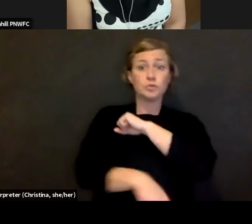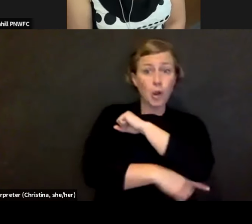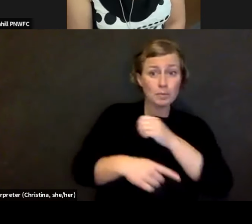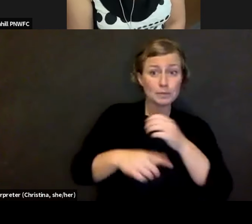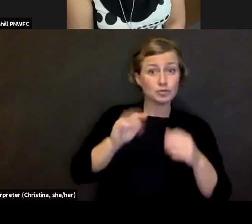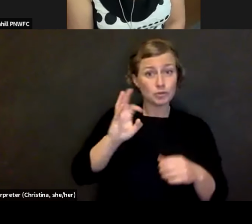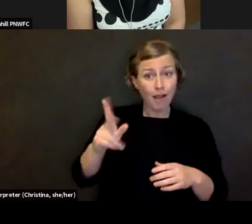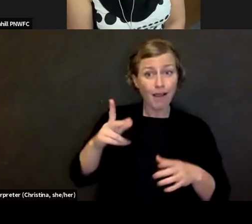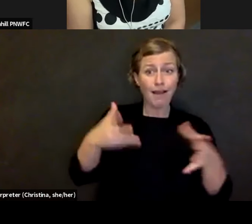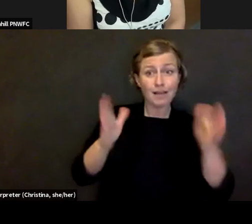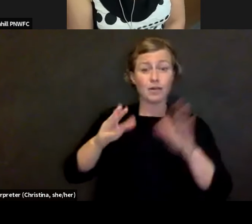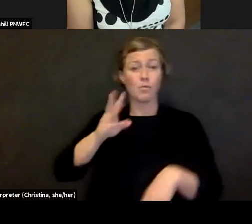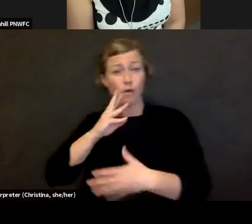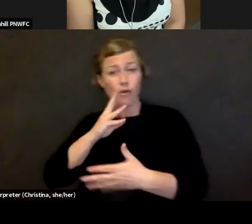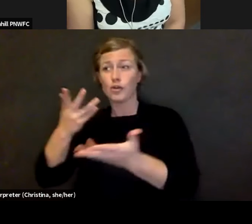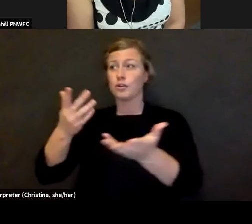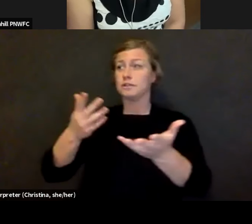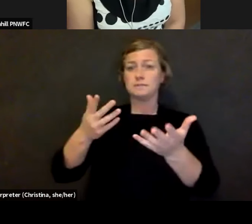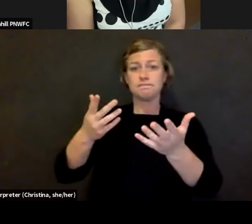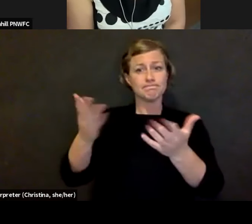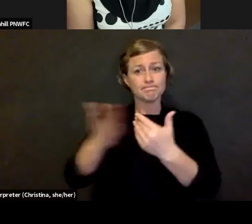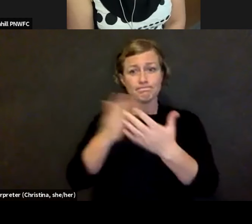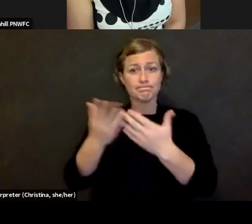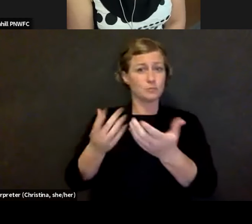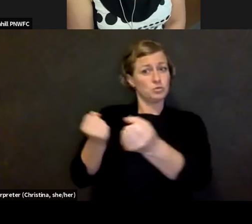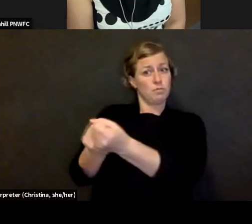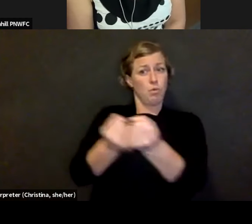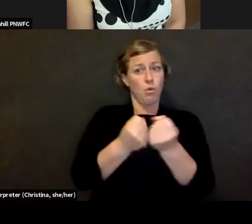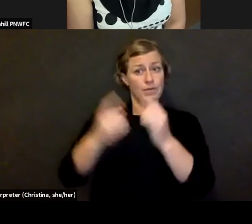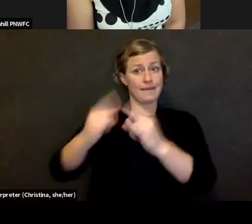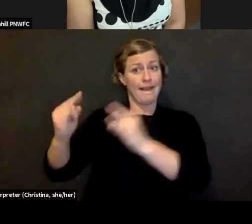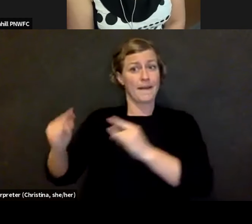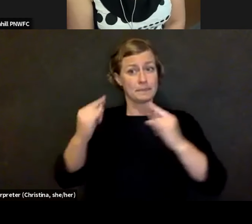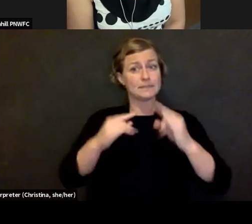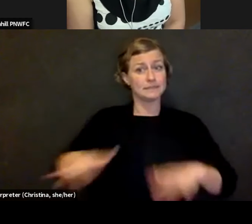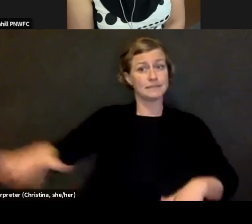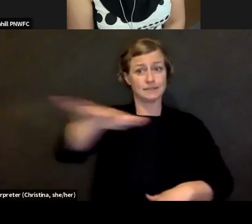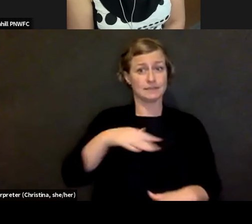week, we take food, showers, garbage truck and